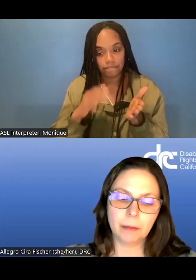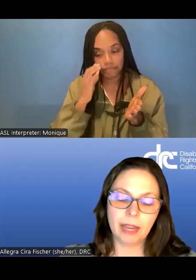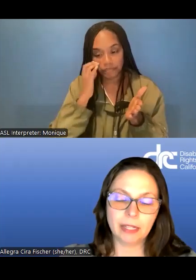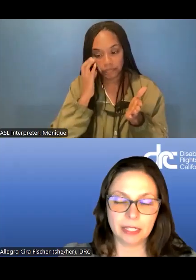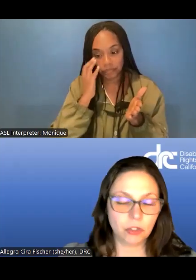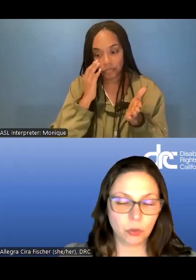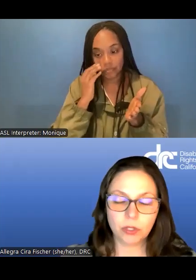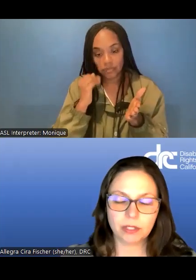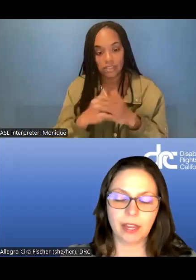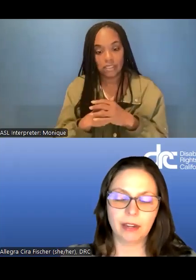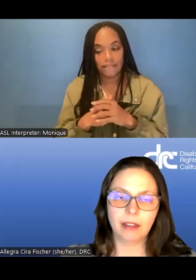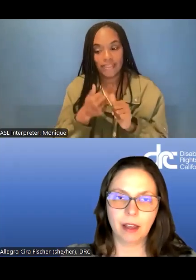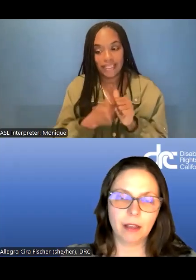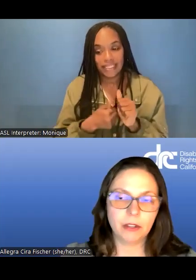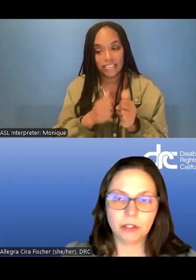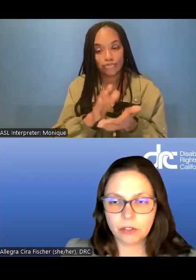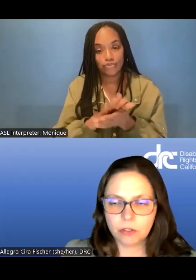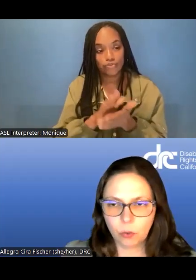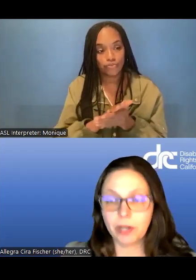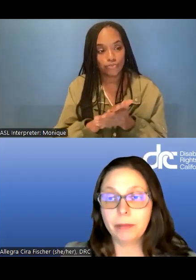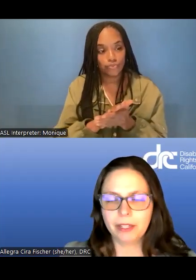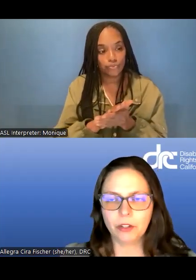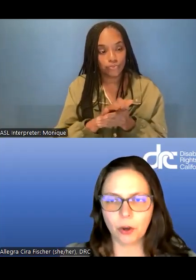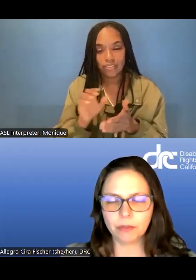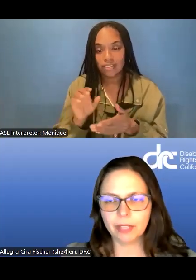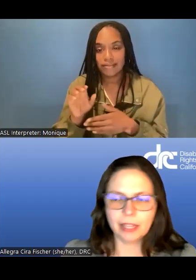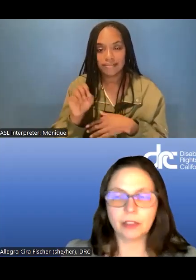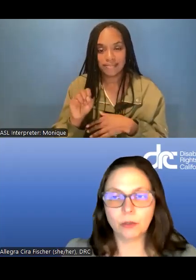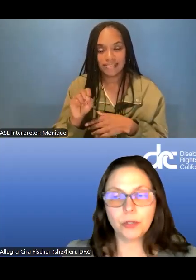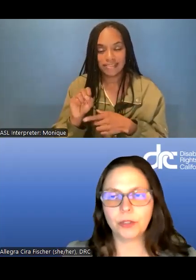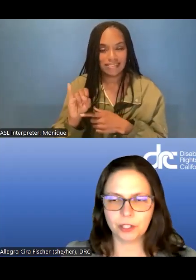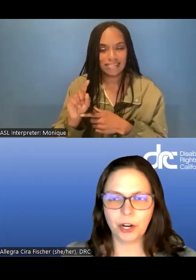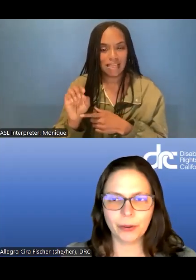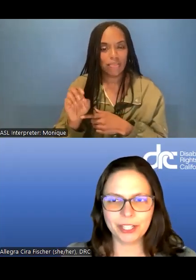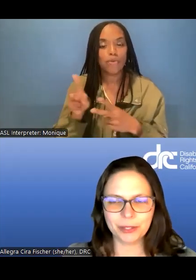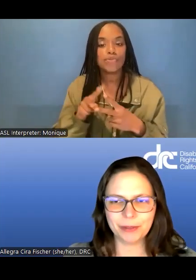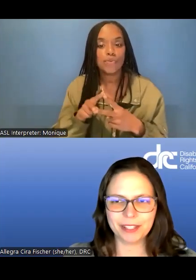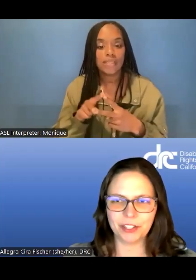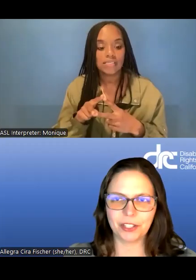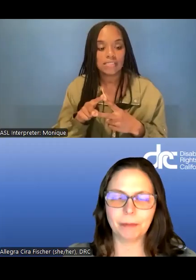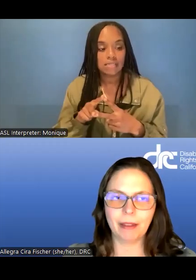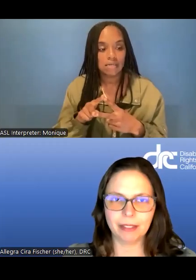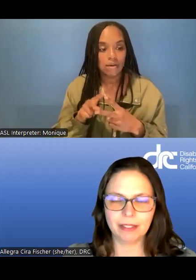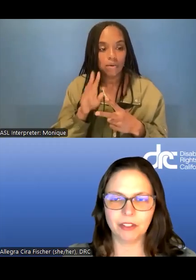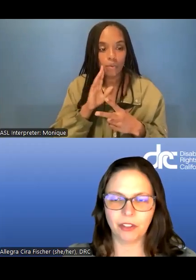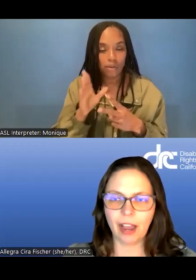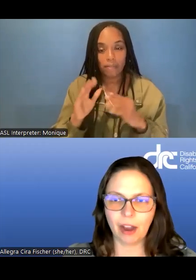and each school site, there's going to be, you know, that those two things are going to essentially balance each other out.